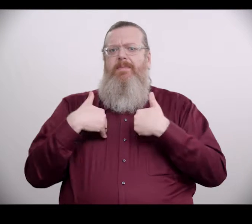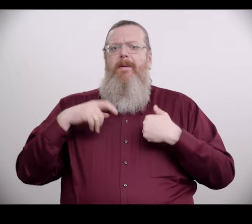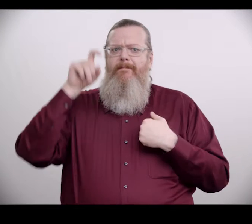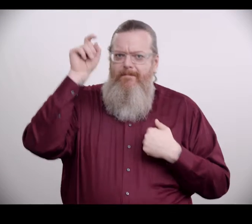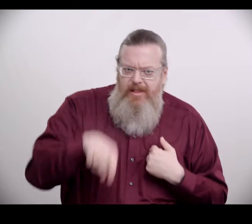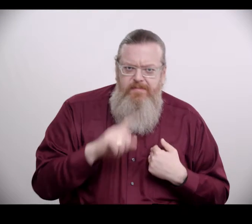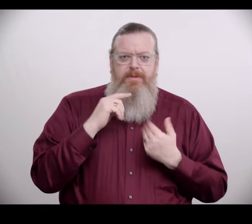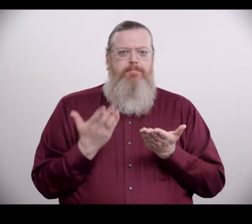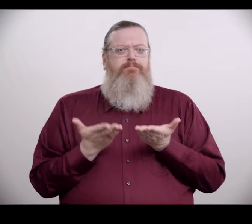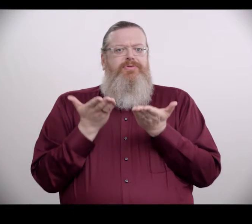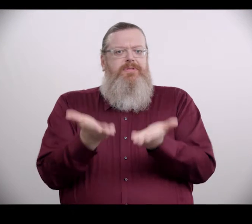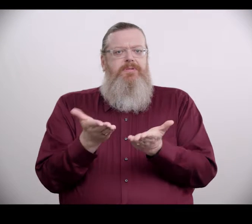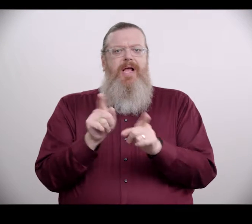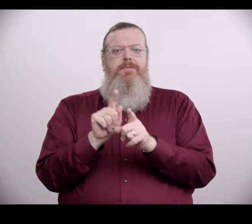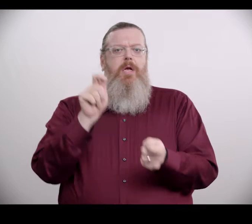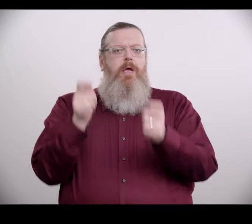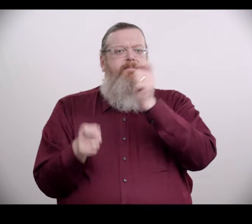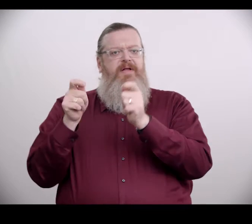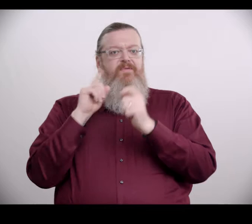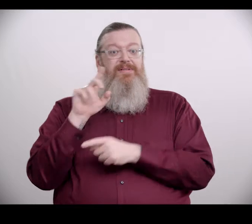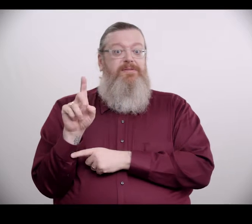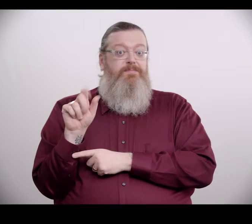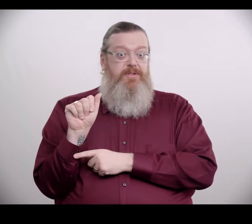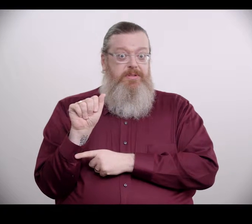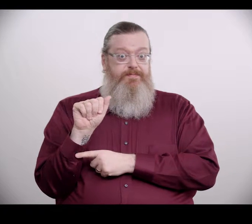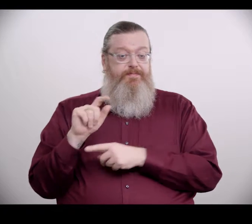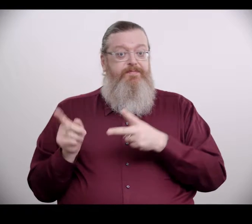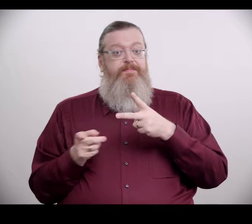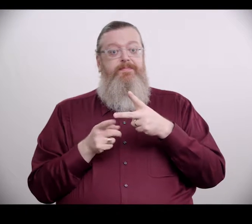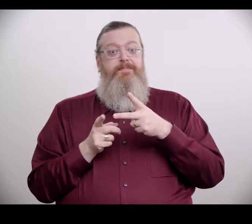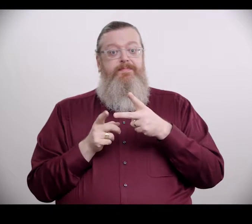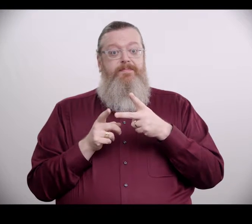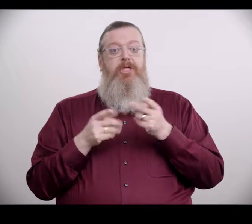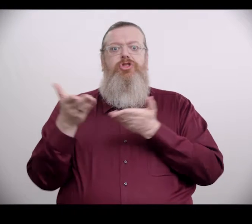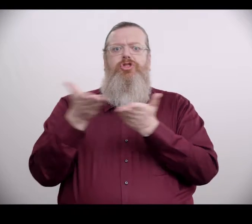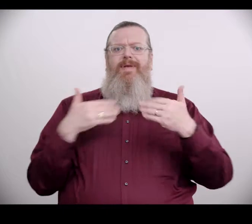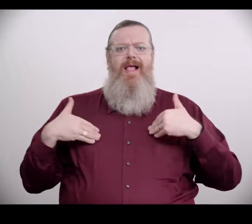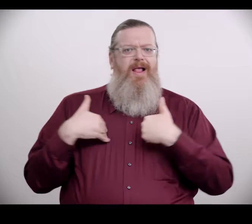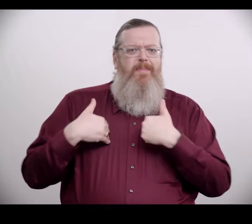The service animal must be present as an accommodation for a disability. o Two.